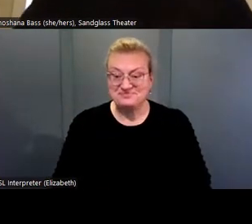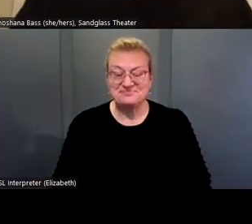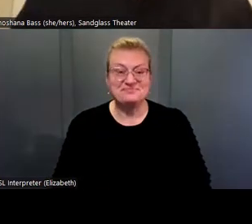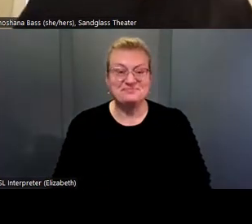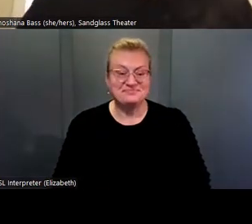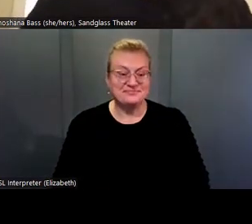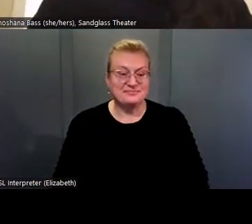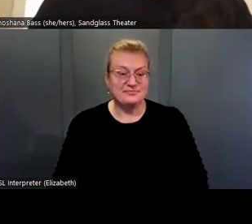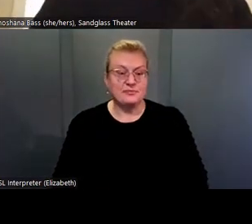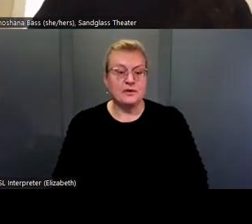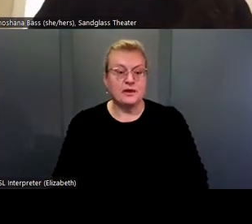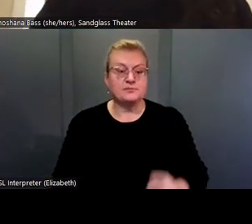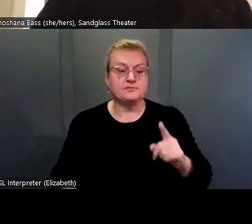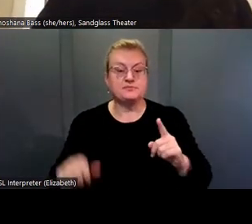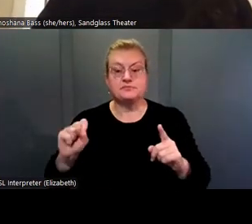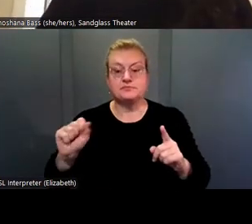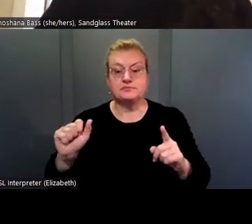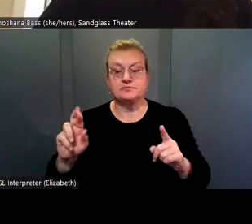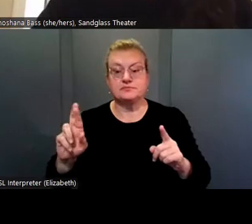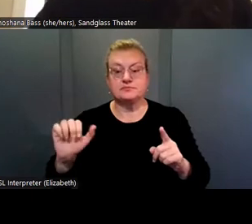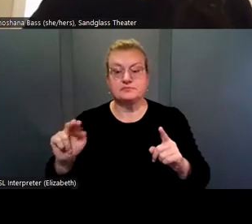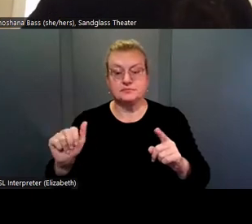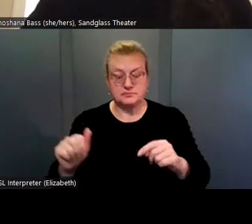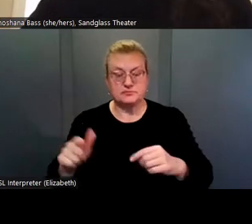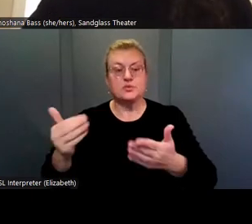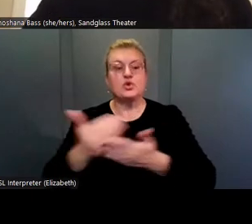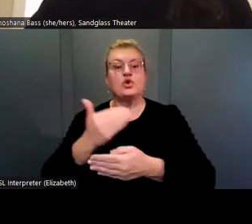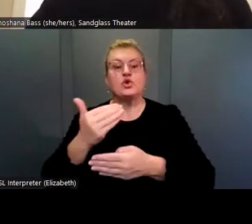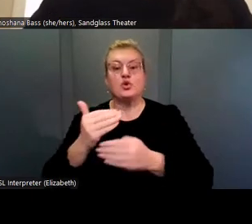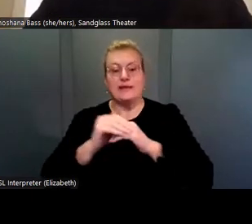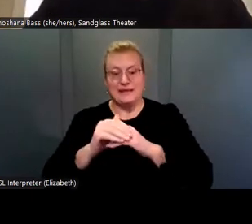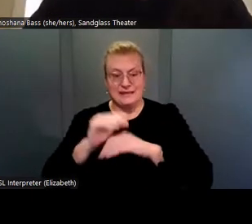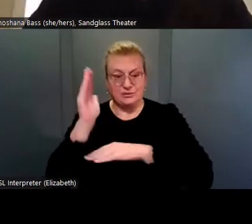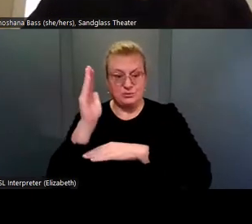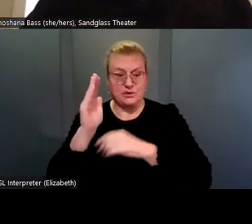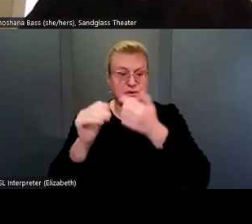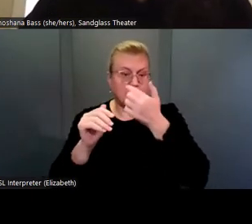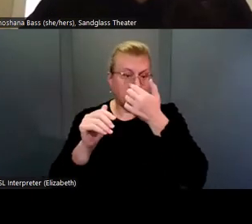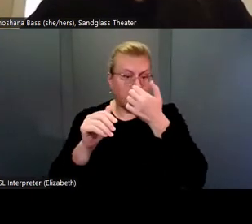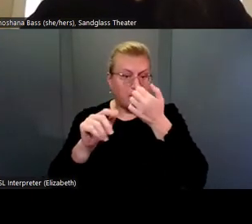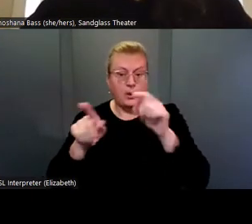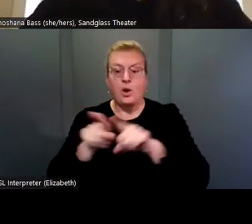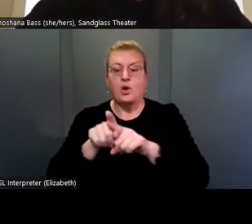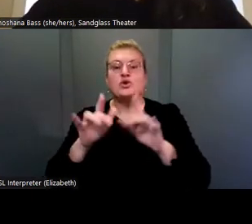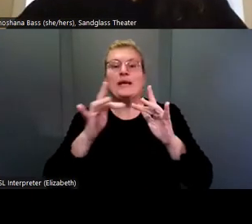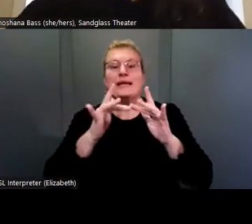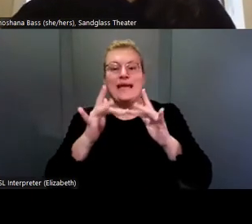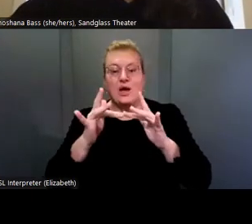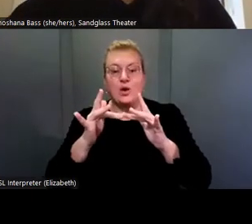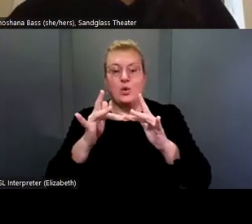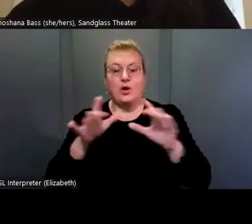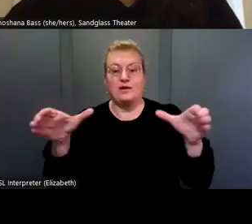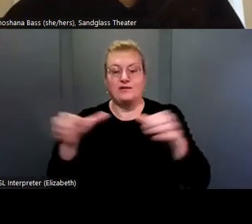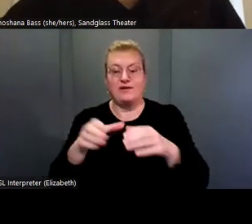I've found, in addition to New England Presenters, the Network of Ensemble Theaters, which Sandglass is also a part of,